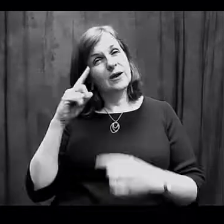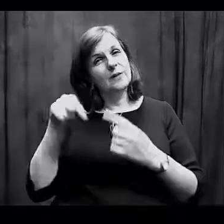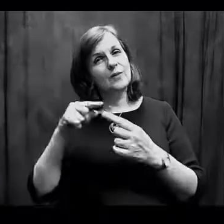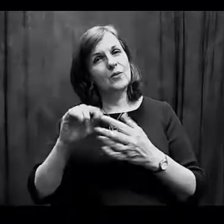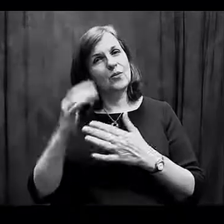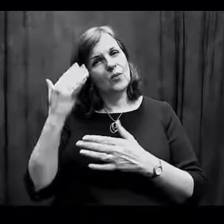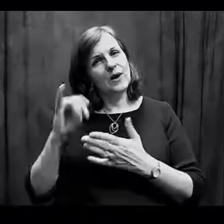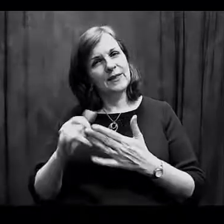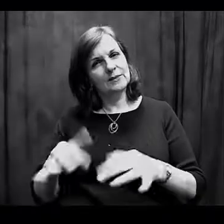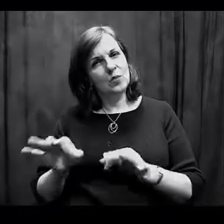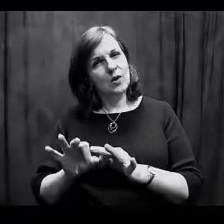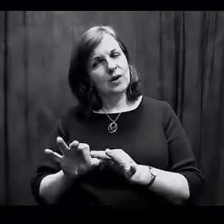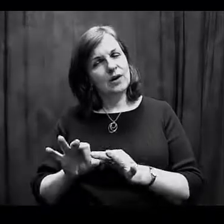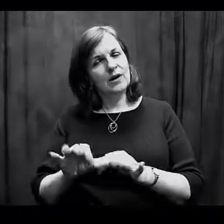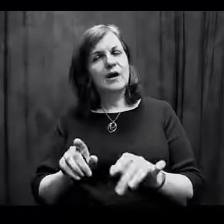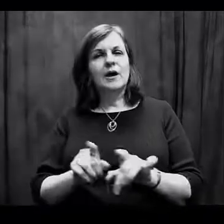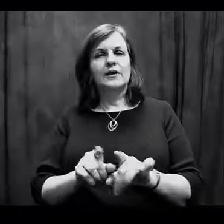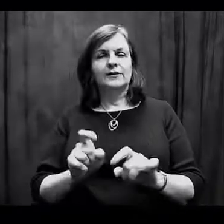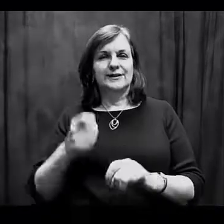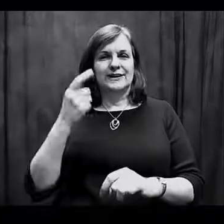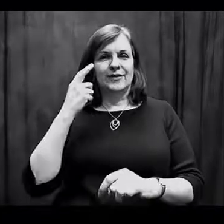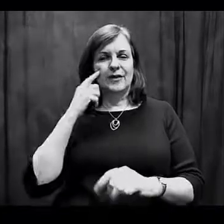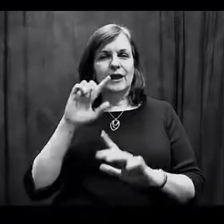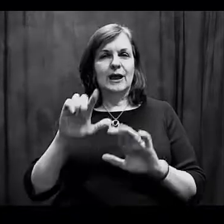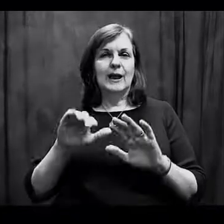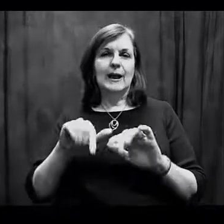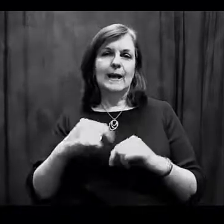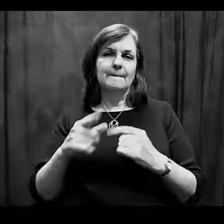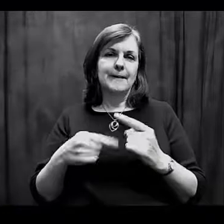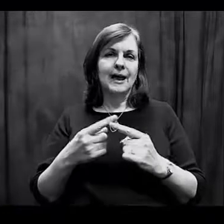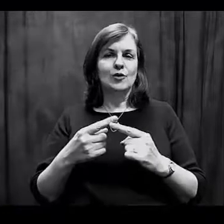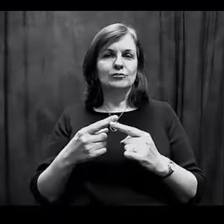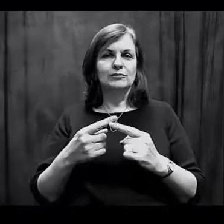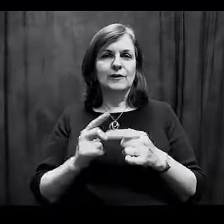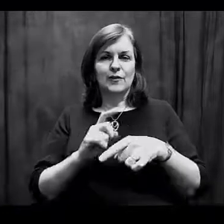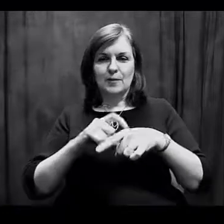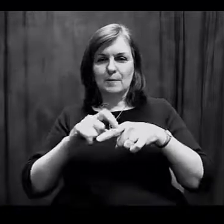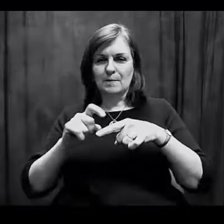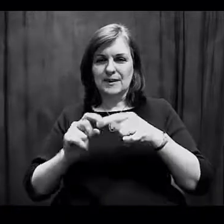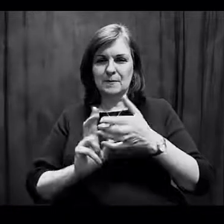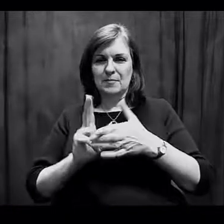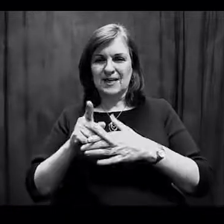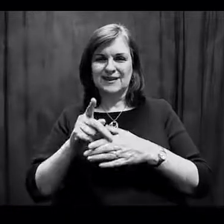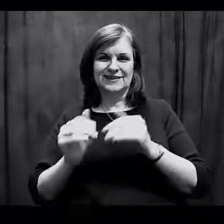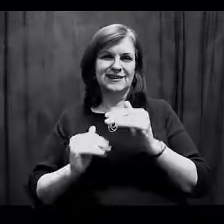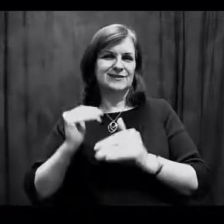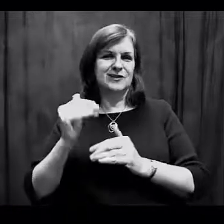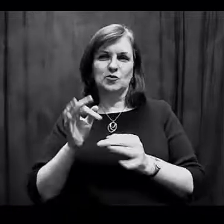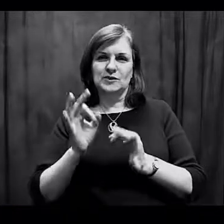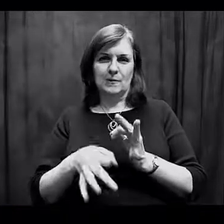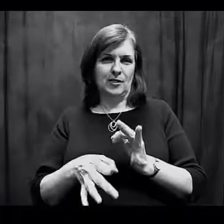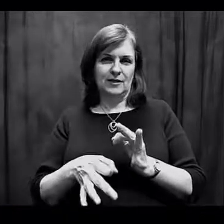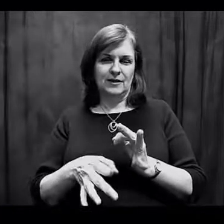we will look at that and think about why that's important but you also need to think about the simplicity of a pea plant